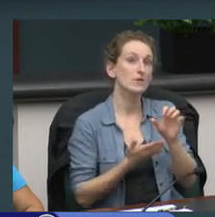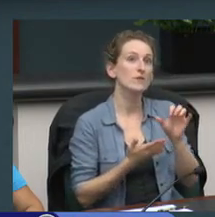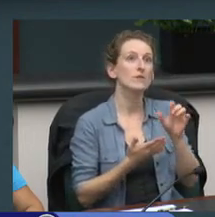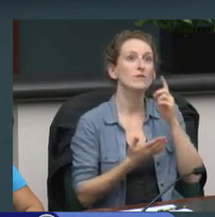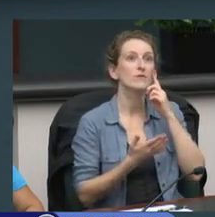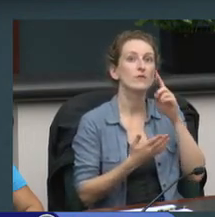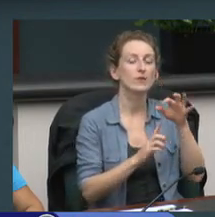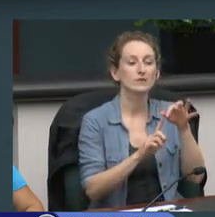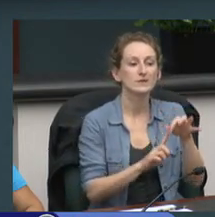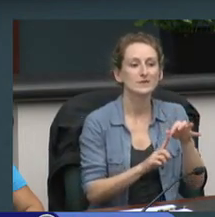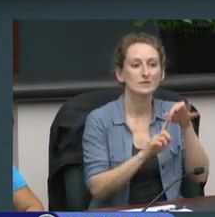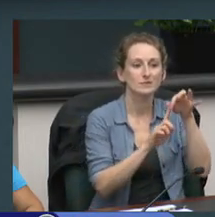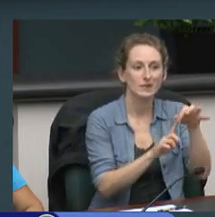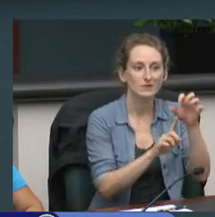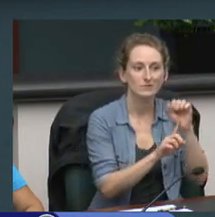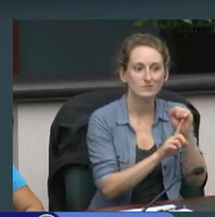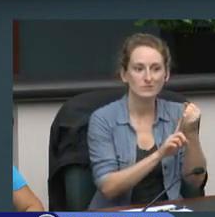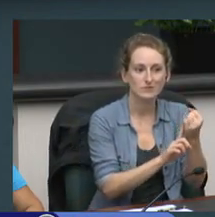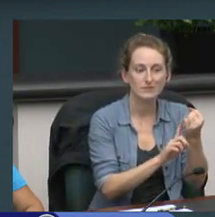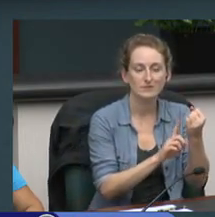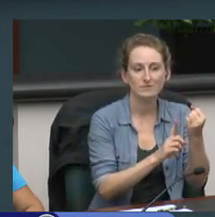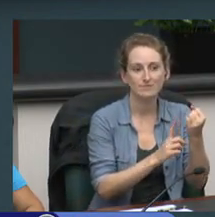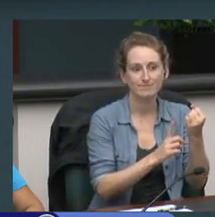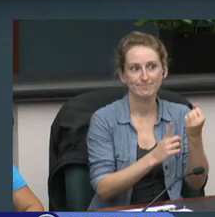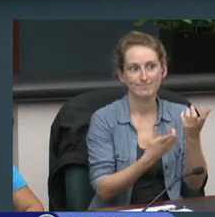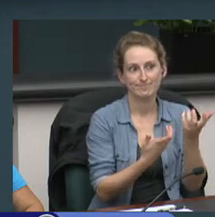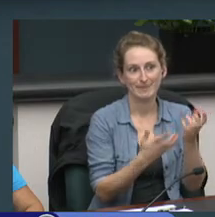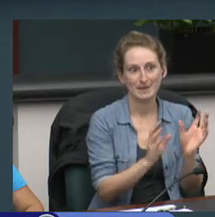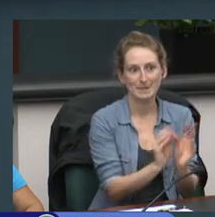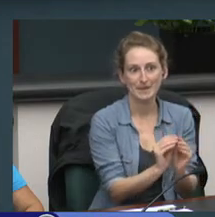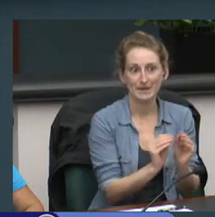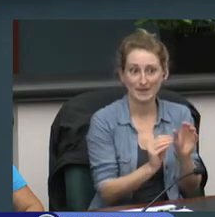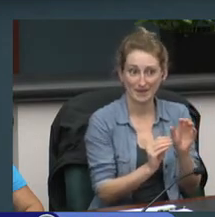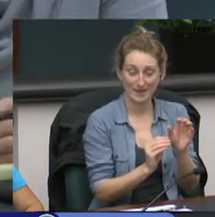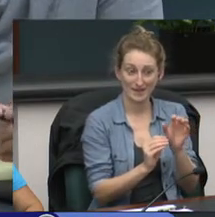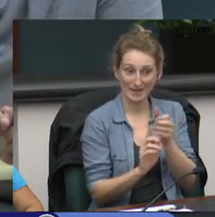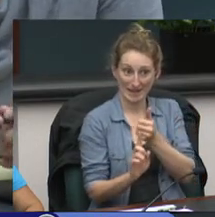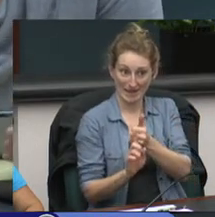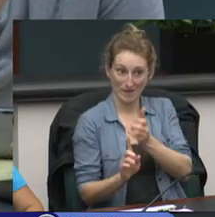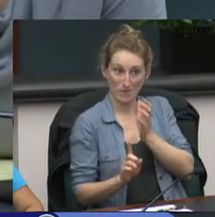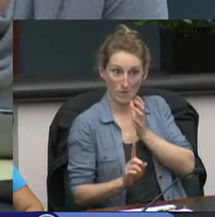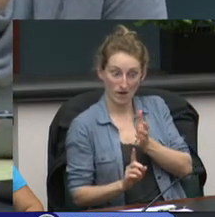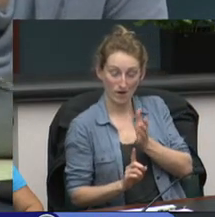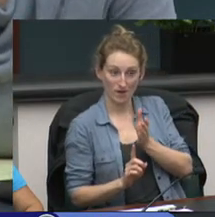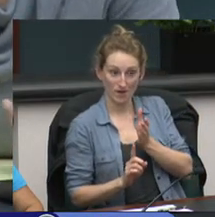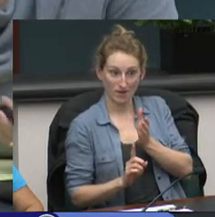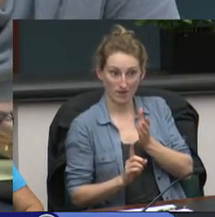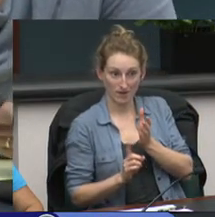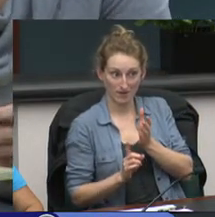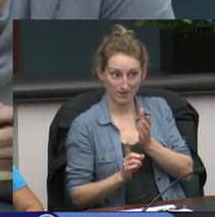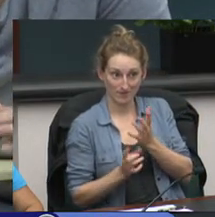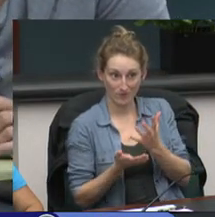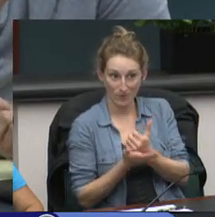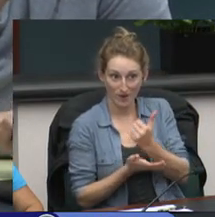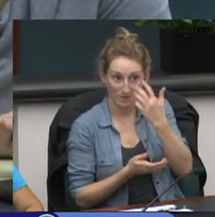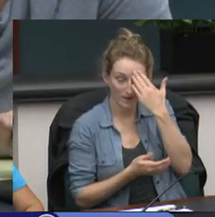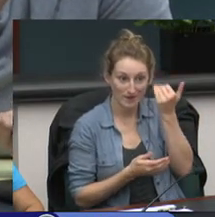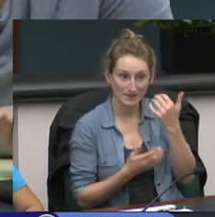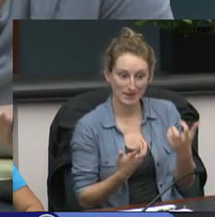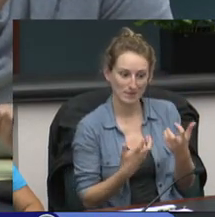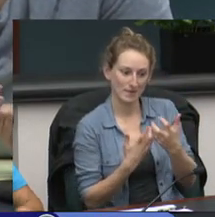of the neighborhood because they've met the criteria no so I think this will be